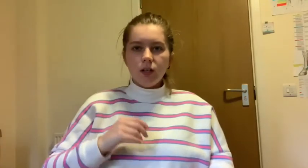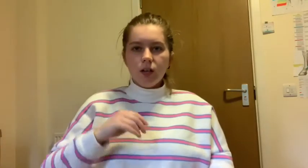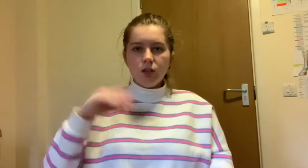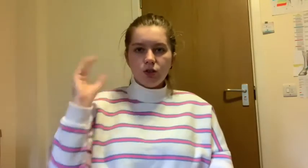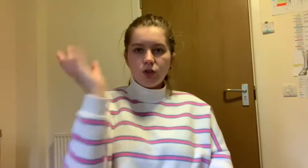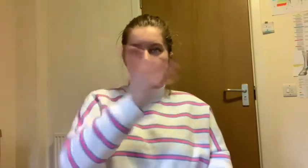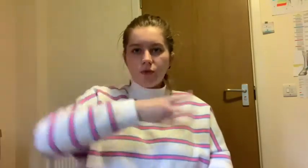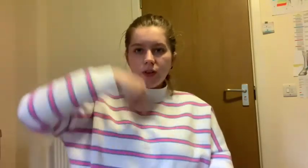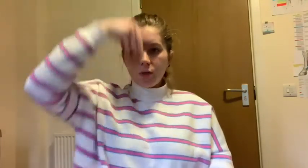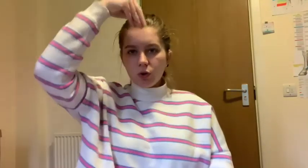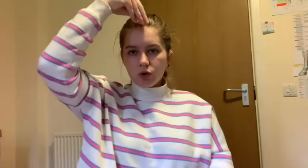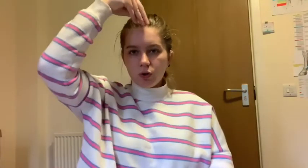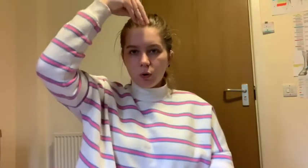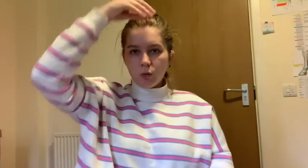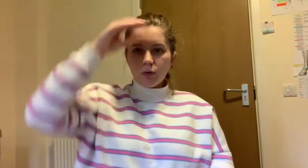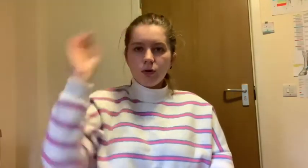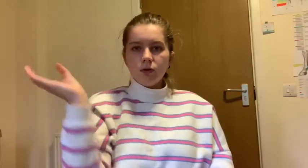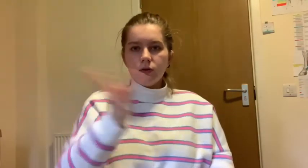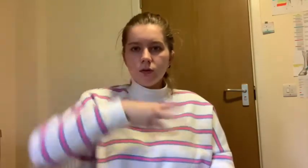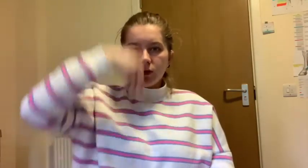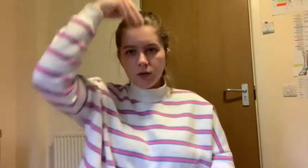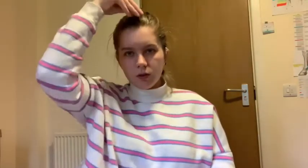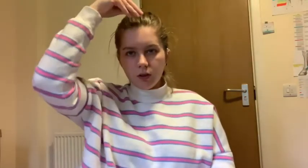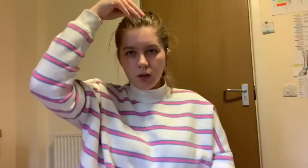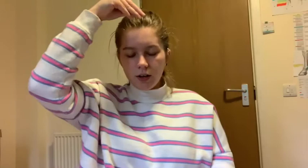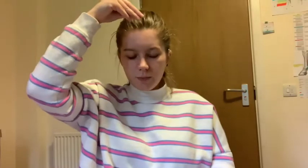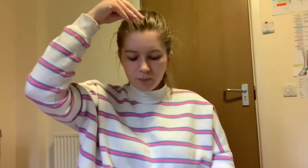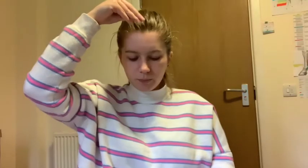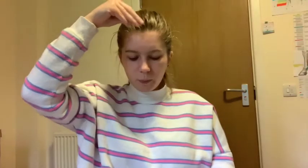So you do a flick motion up. Ok?